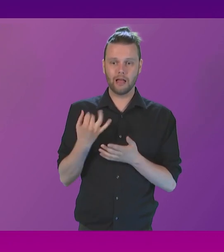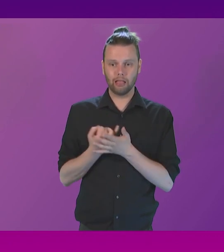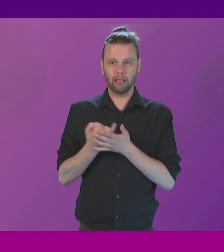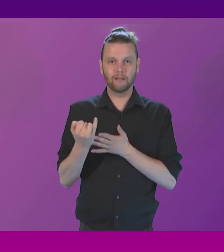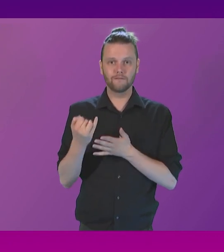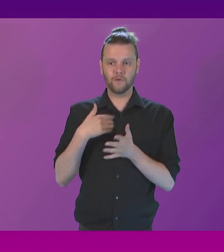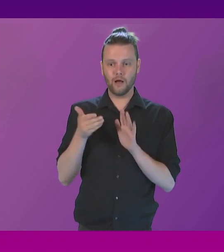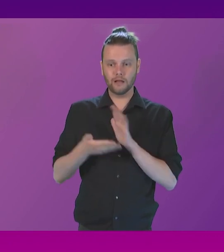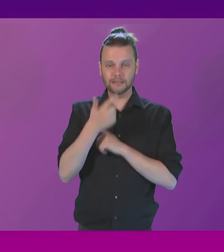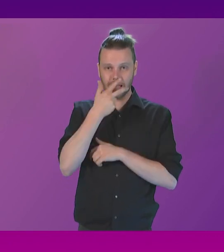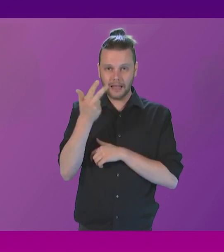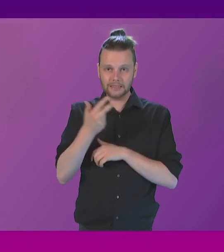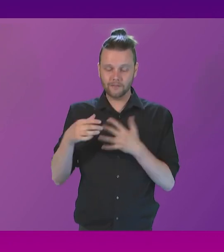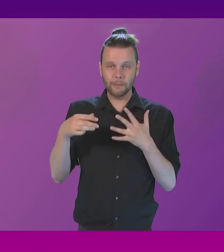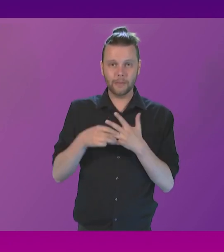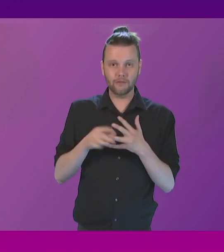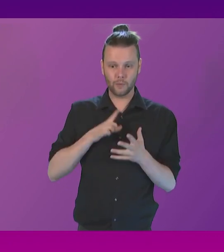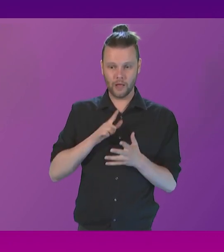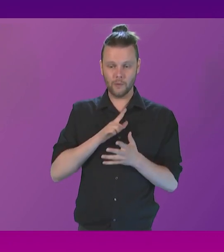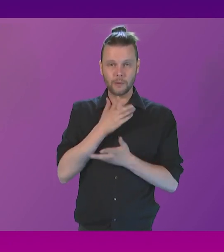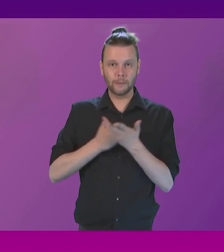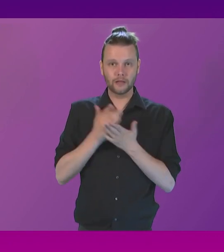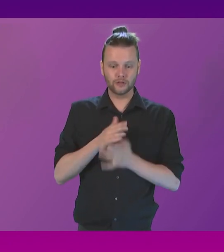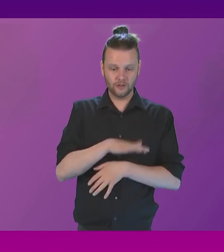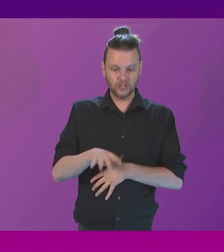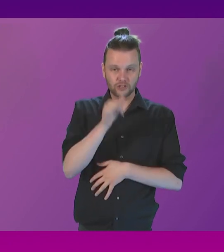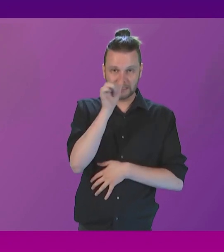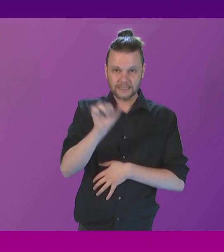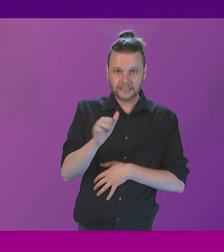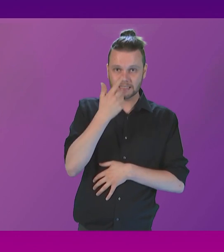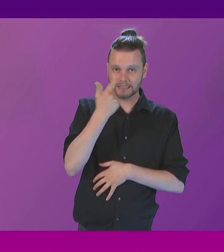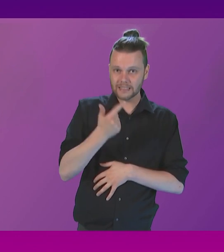the age of 18 is part of ensuring that 16 and 17-year-olds receive protection